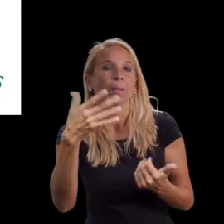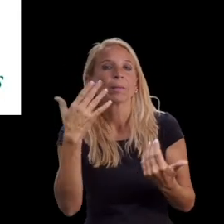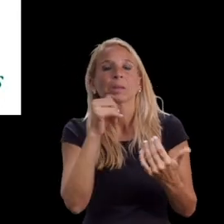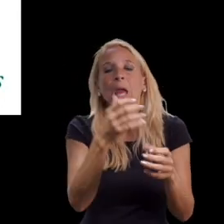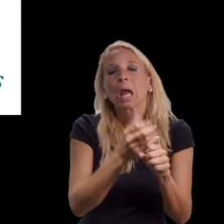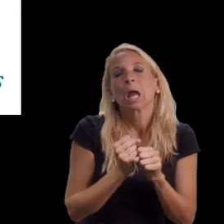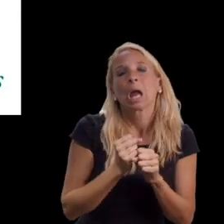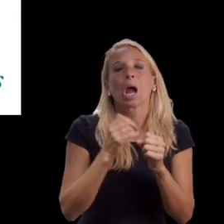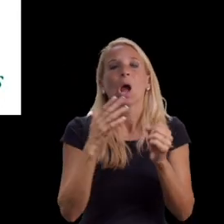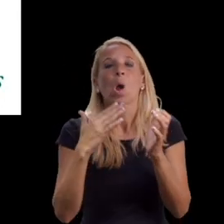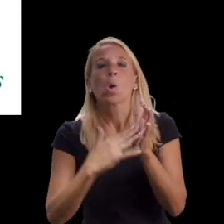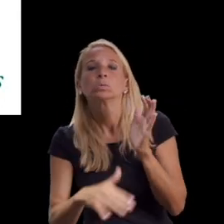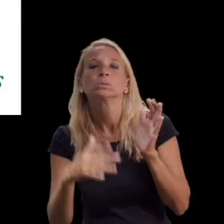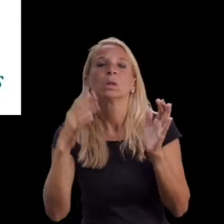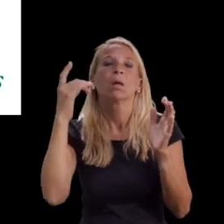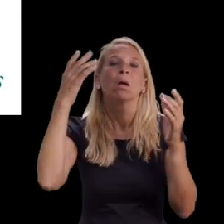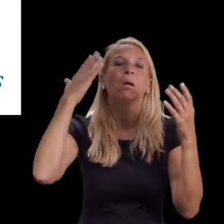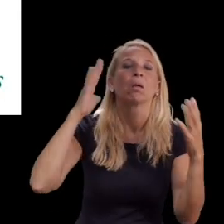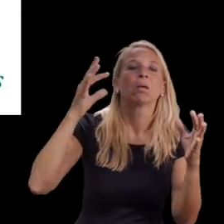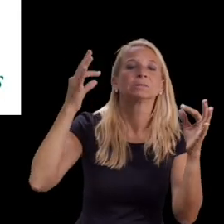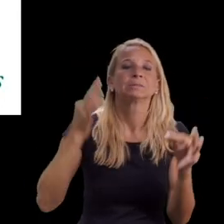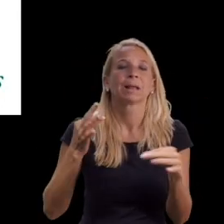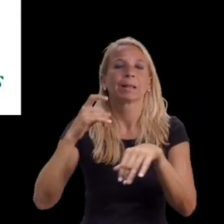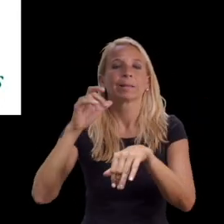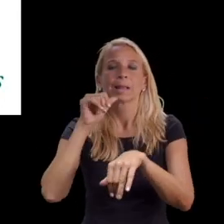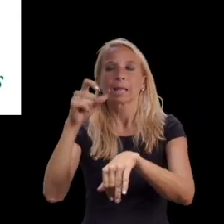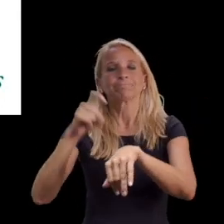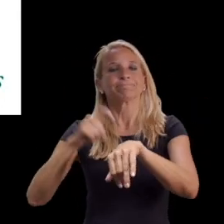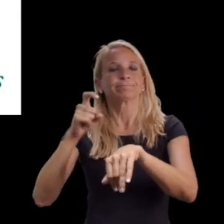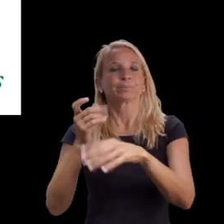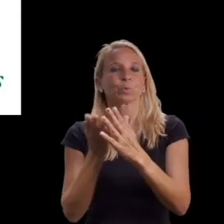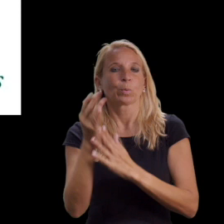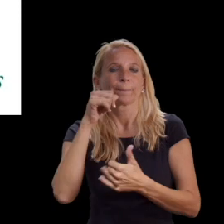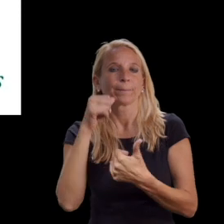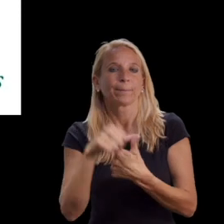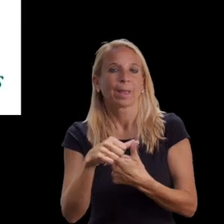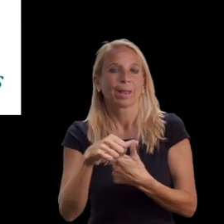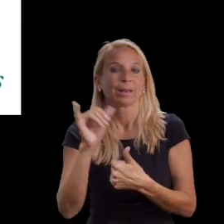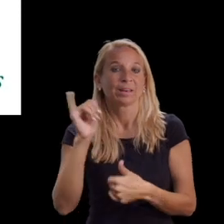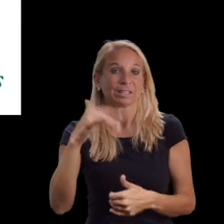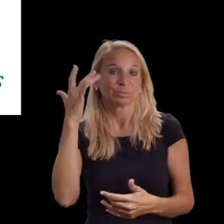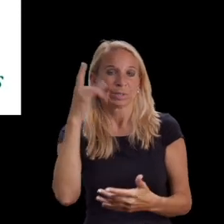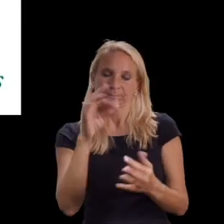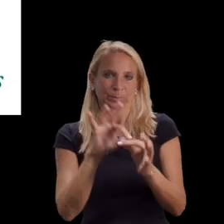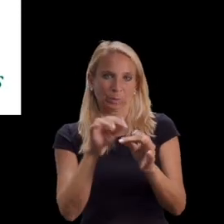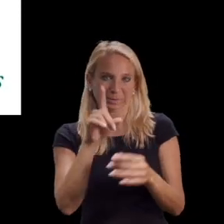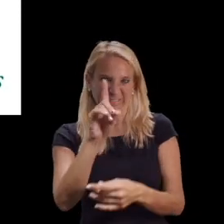excuse me, the decision timely via mail. So just because it's dated a certain date